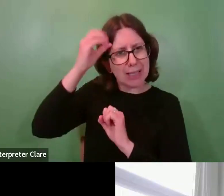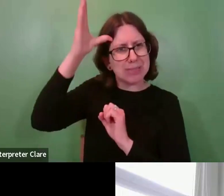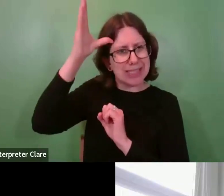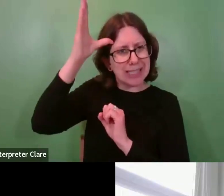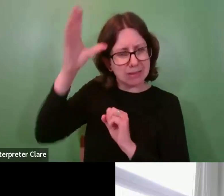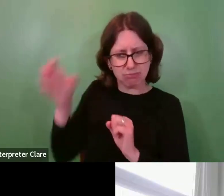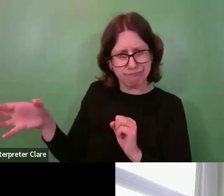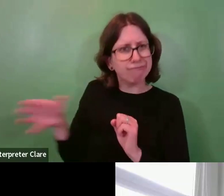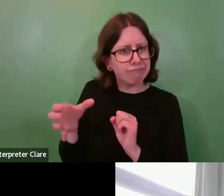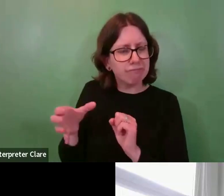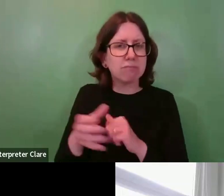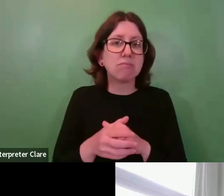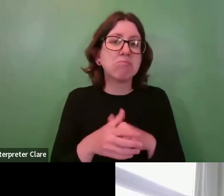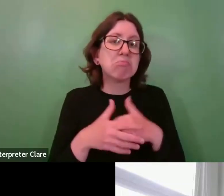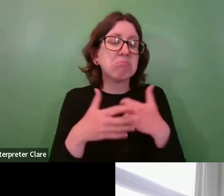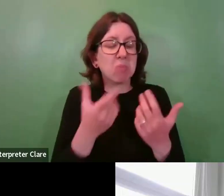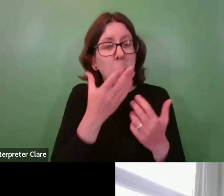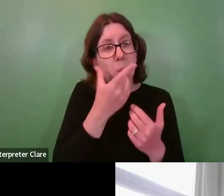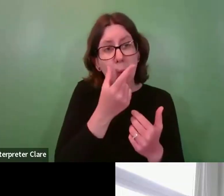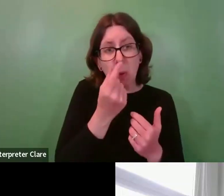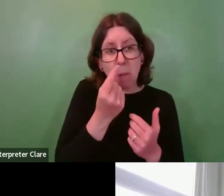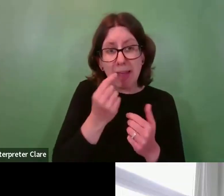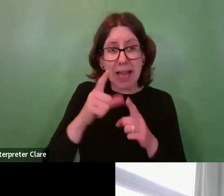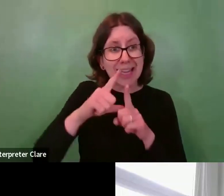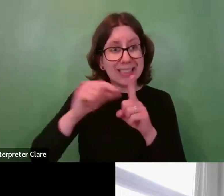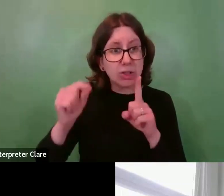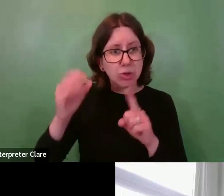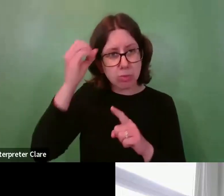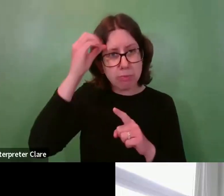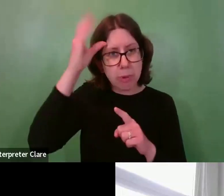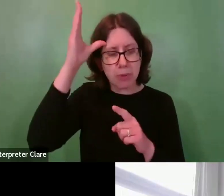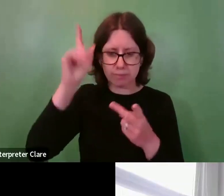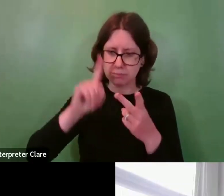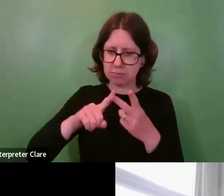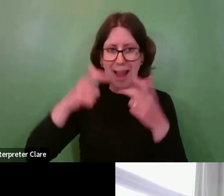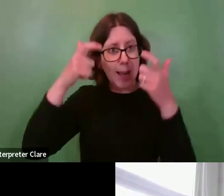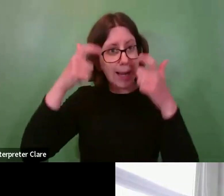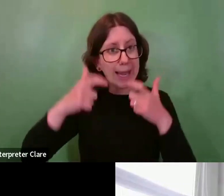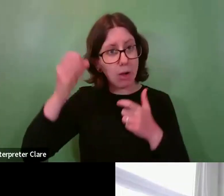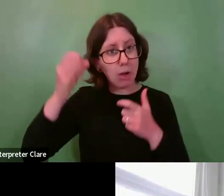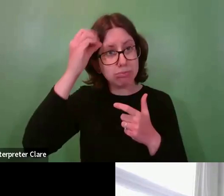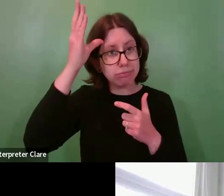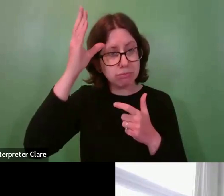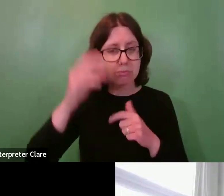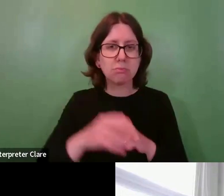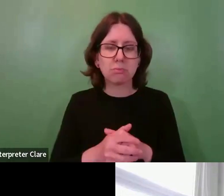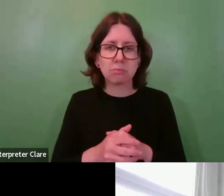So that could be that they're a digital expert or a legal expert. I like to use the example